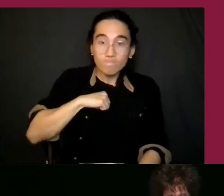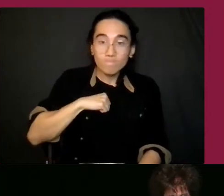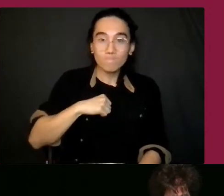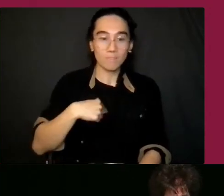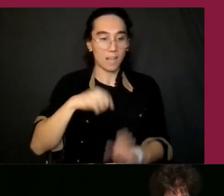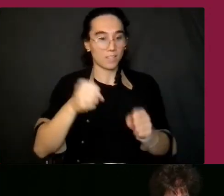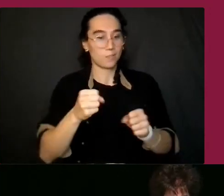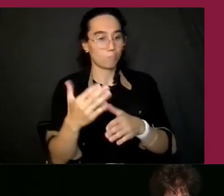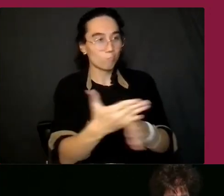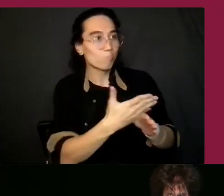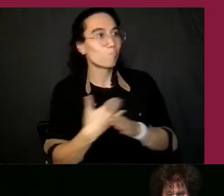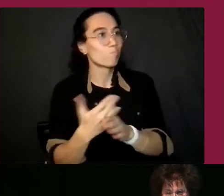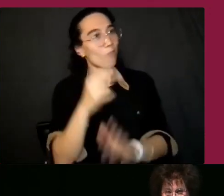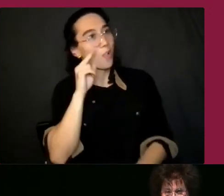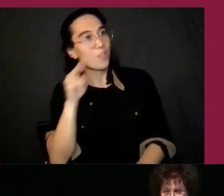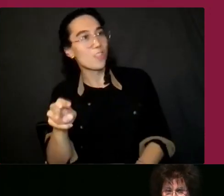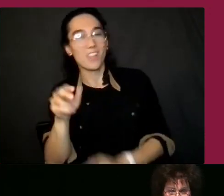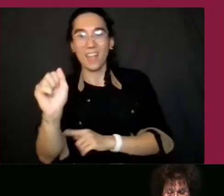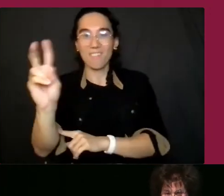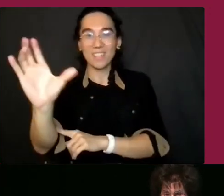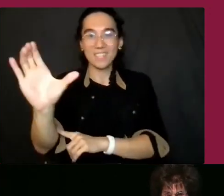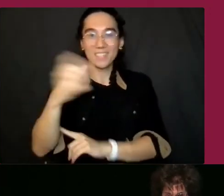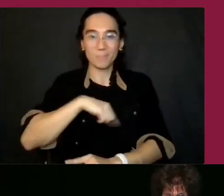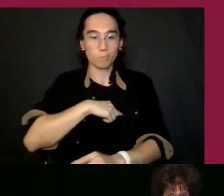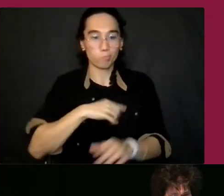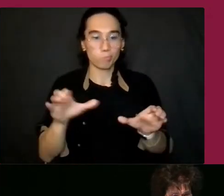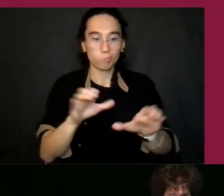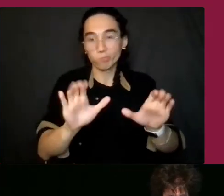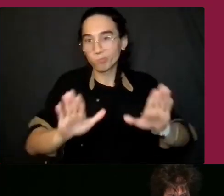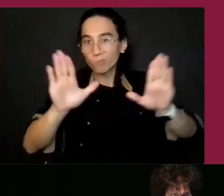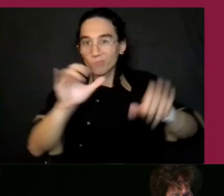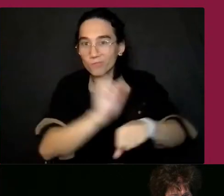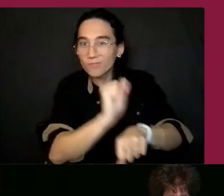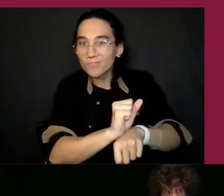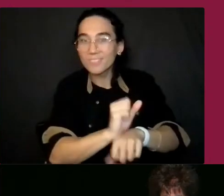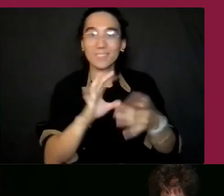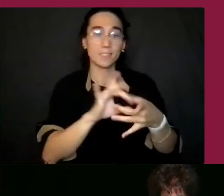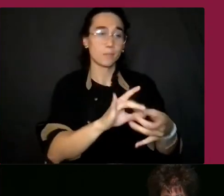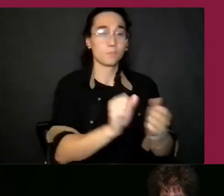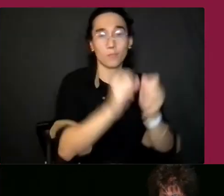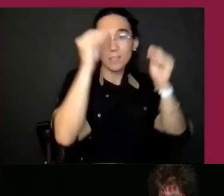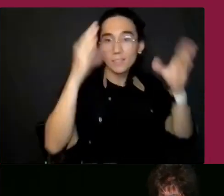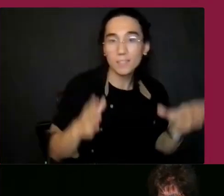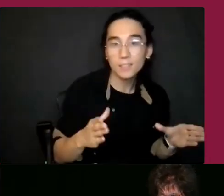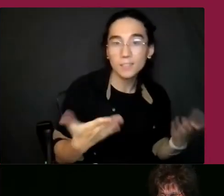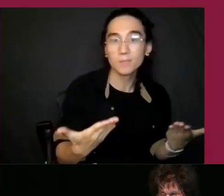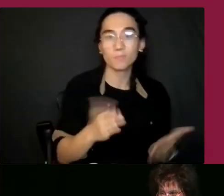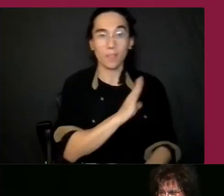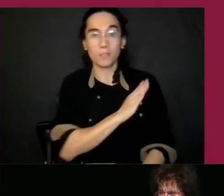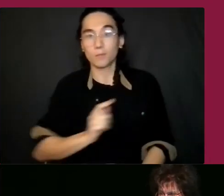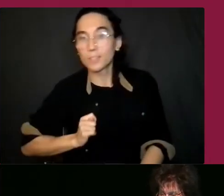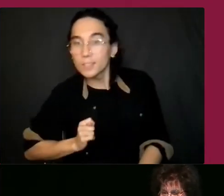which, um, are due to all of our faculty and staff, the board, people who've been here for years and years, have